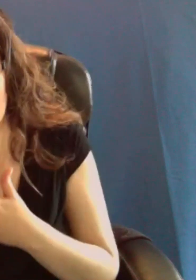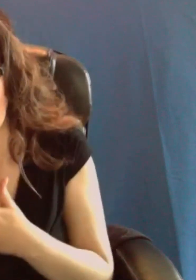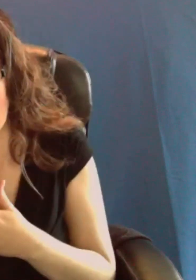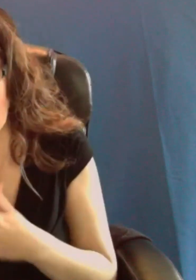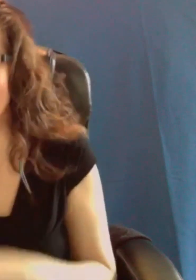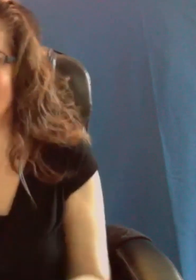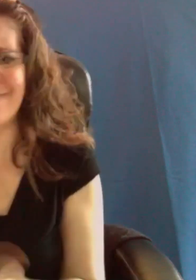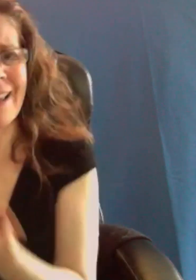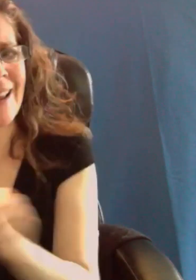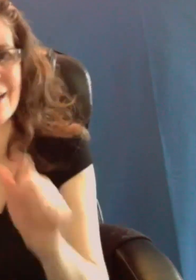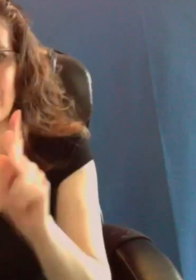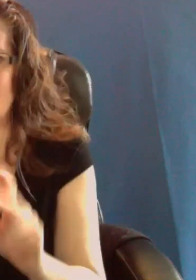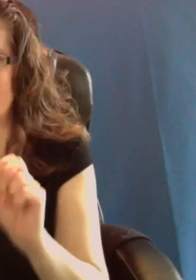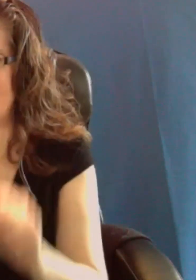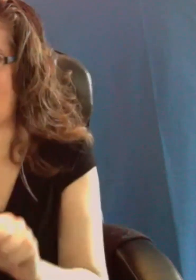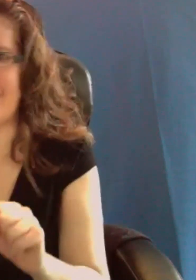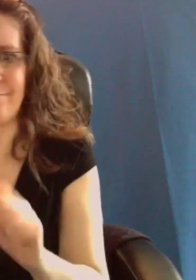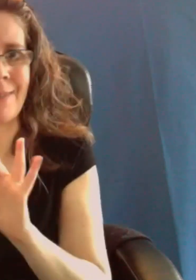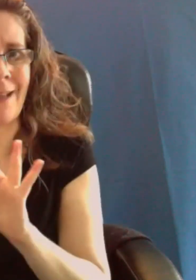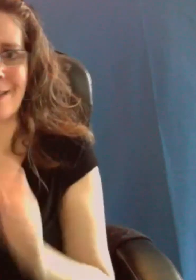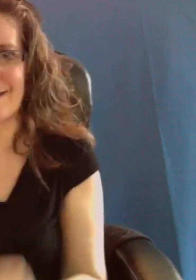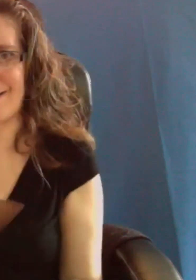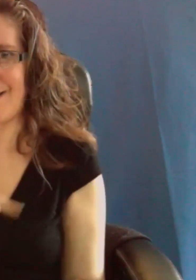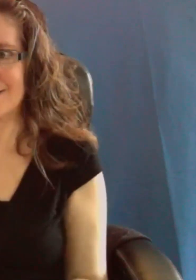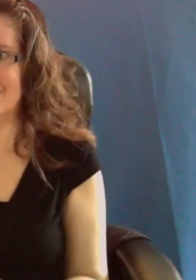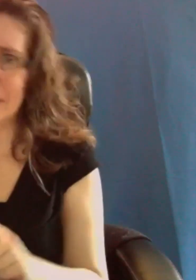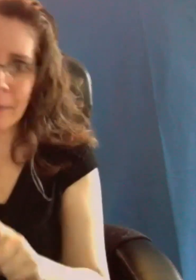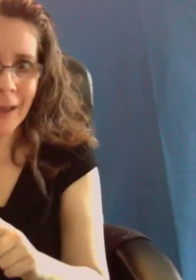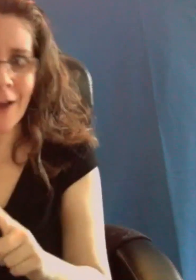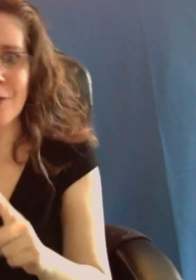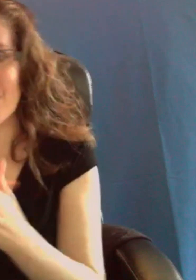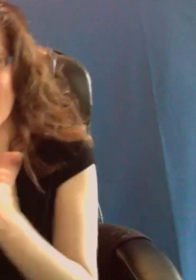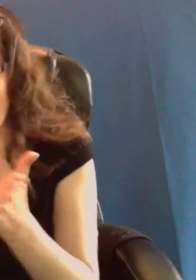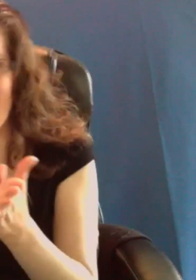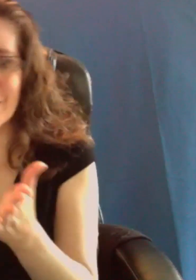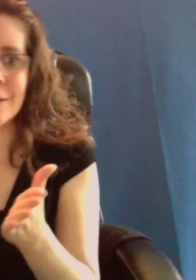know, disability-related rights, laws, and we're happy to have a